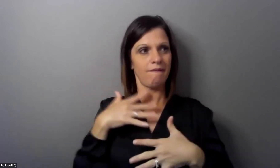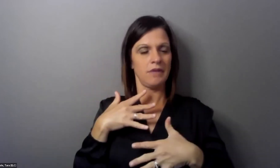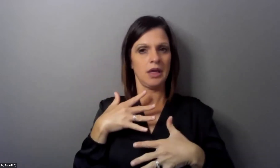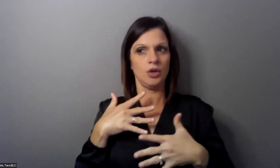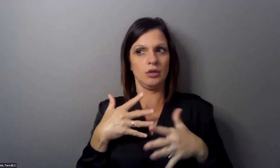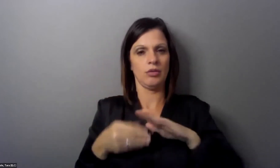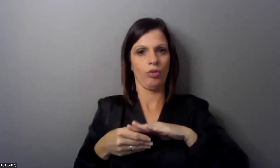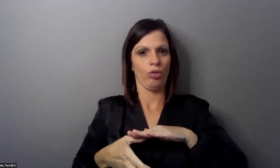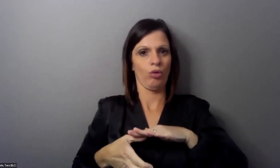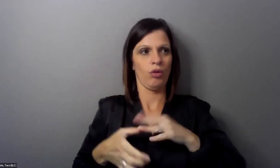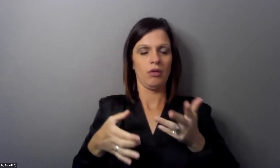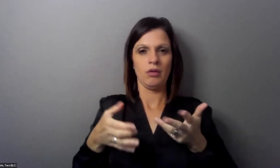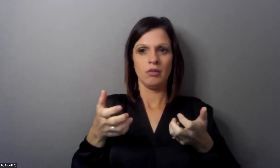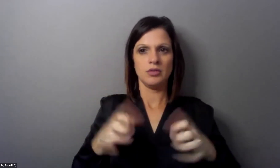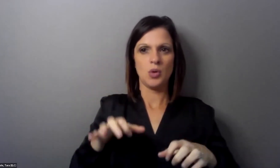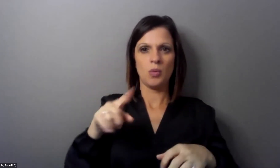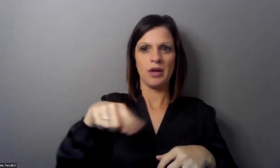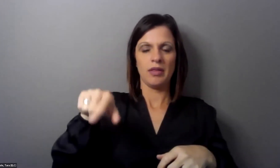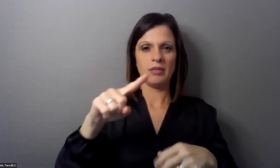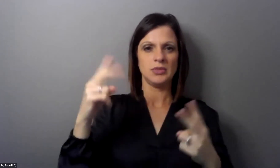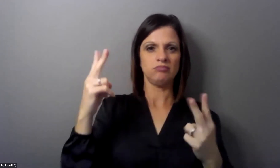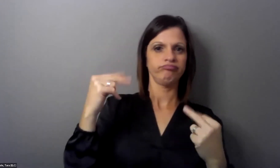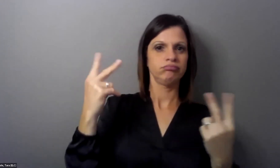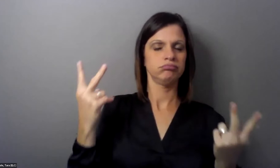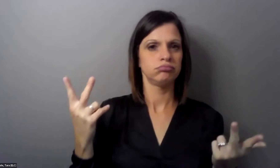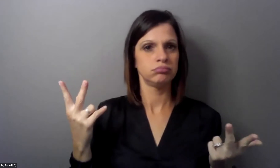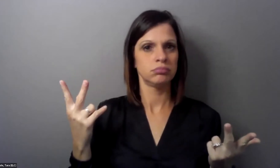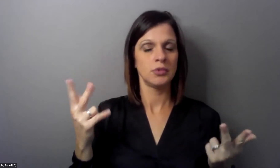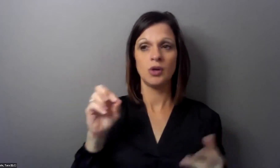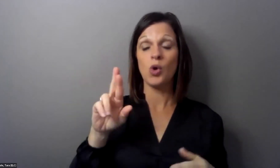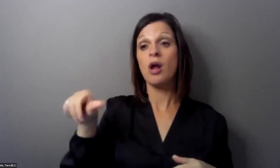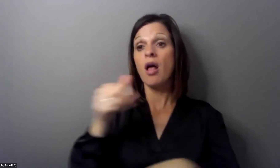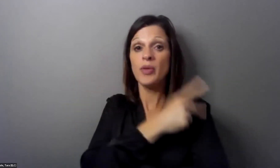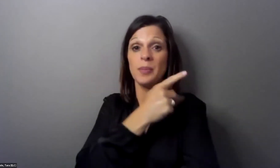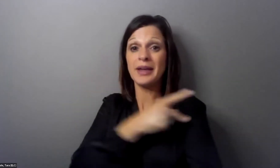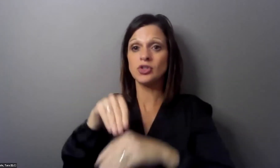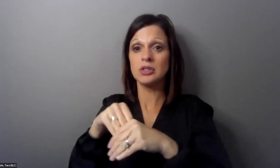or they will be treated differently from other patients in the office. And it's causing, as you also correctly identified.